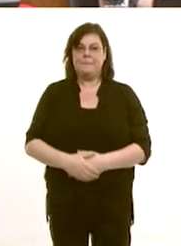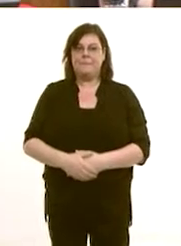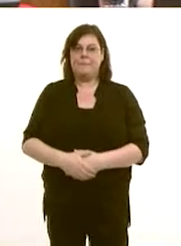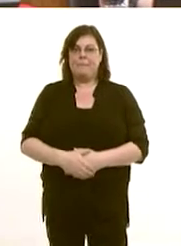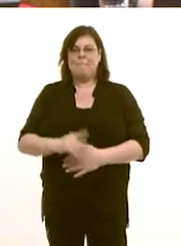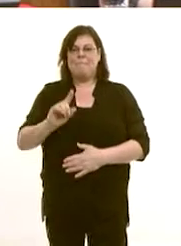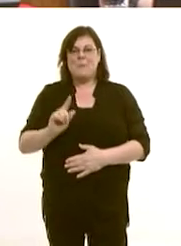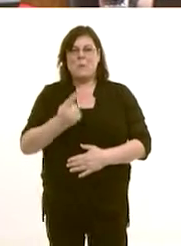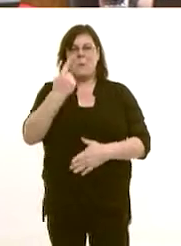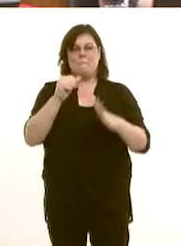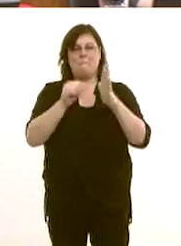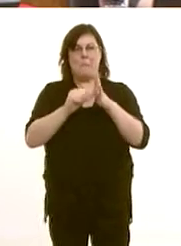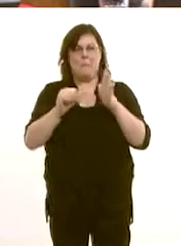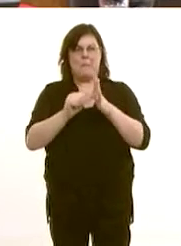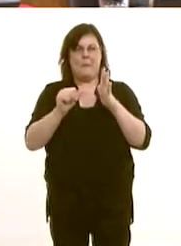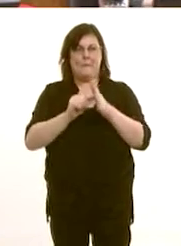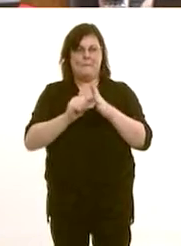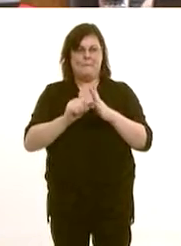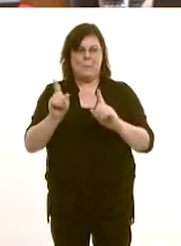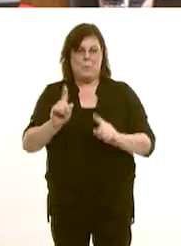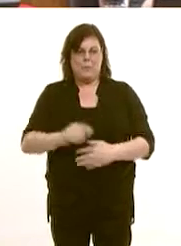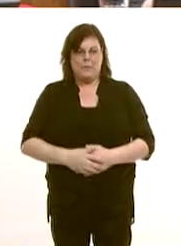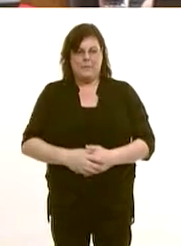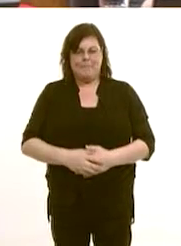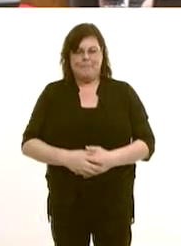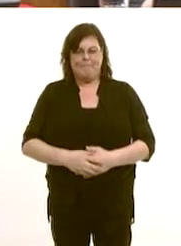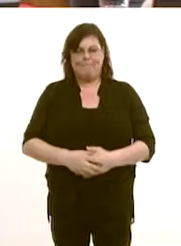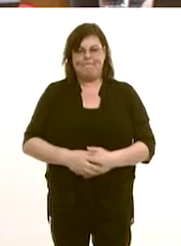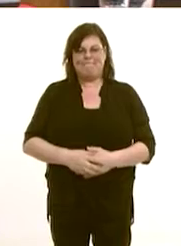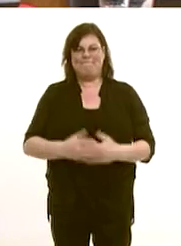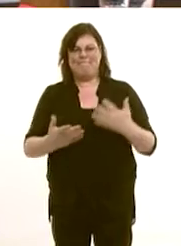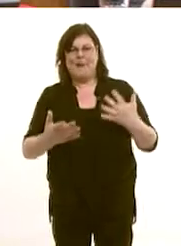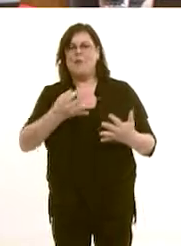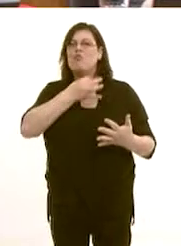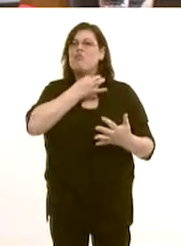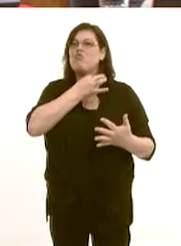One of the issues that mean that there is less growth than one would wish for with regard